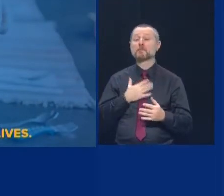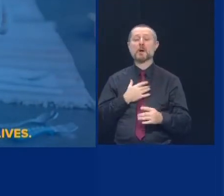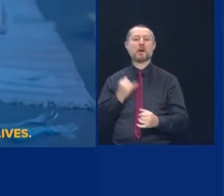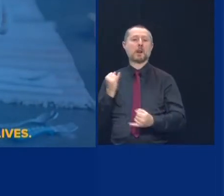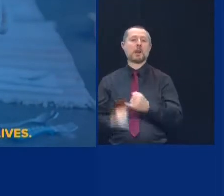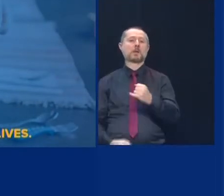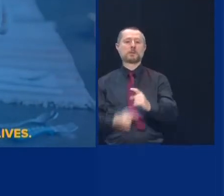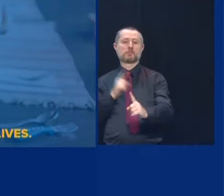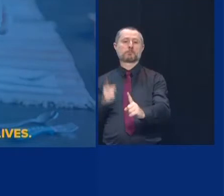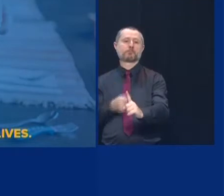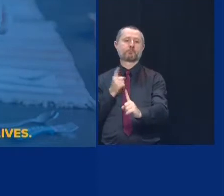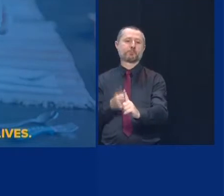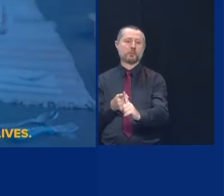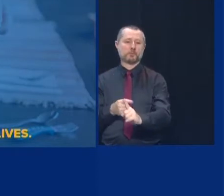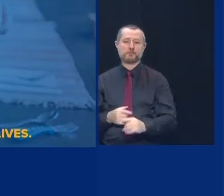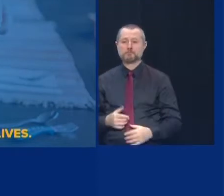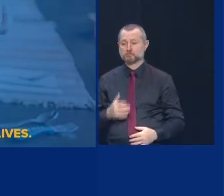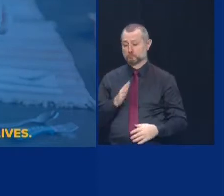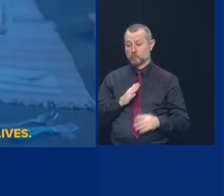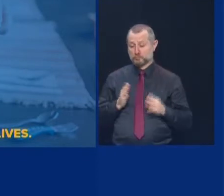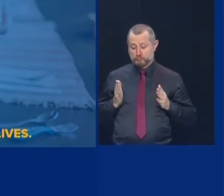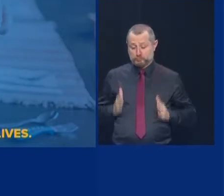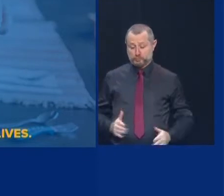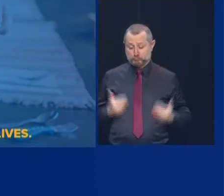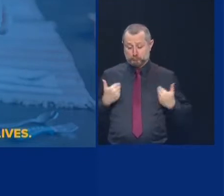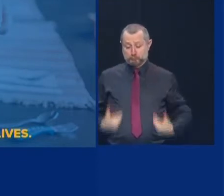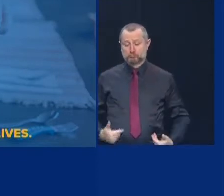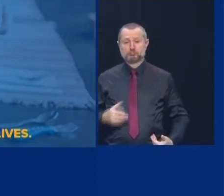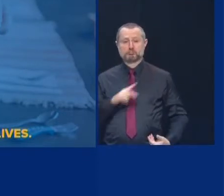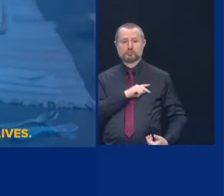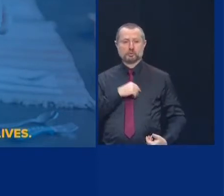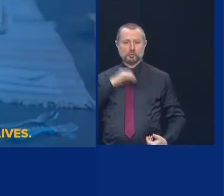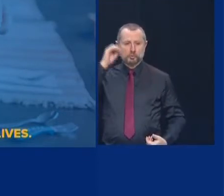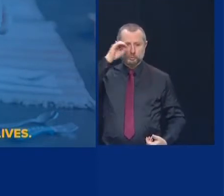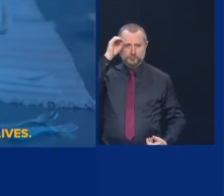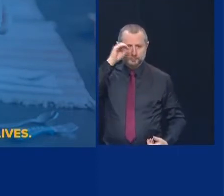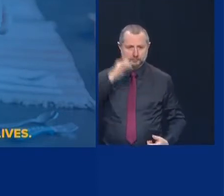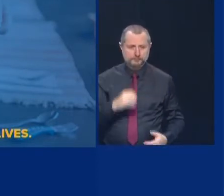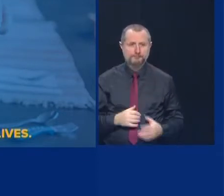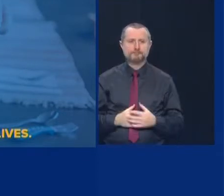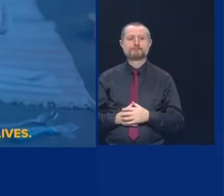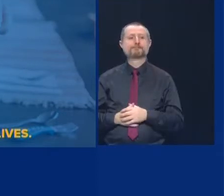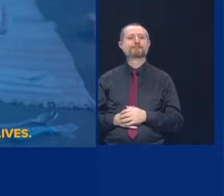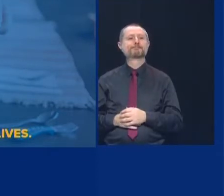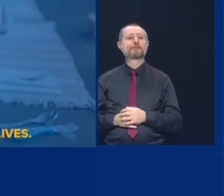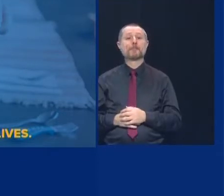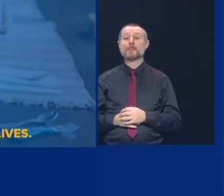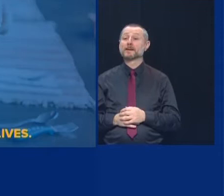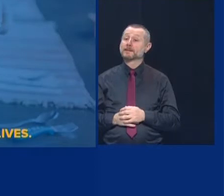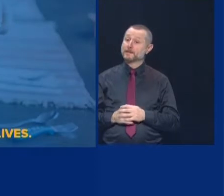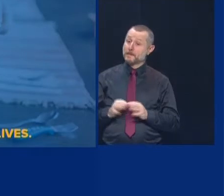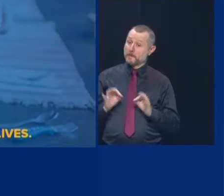ONTARIO, VICTOR ON TRACK TO BECOME A YELLOW ZONE. MY LAST POINT.